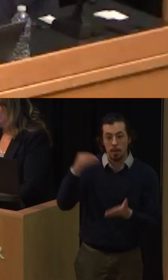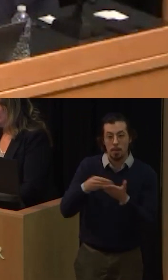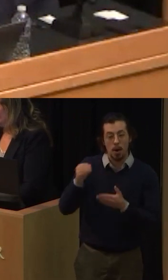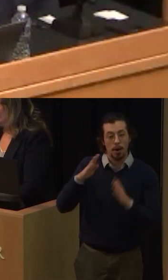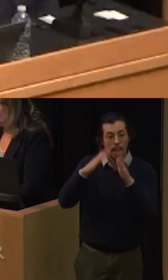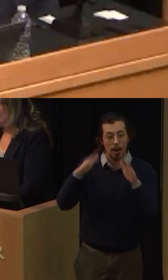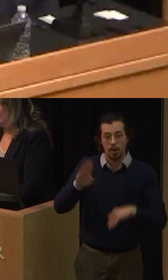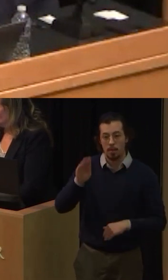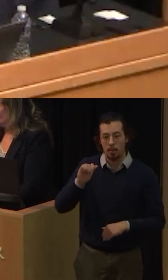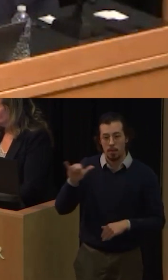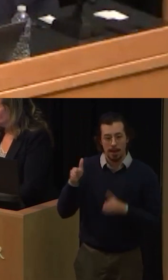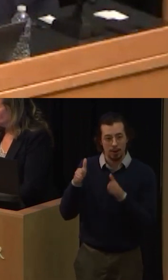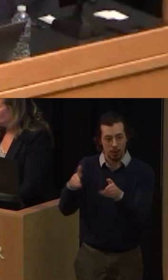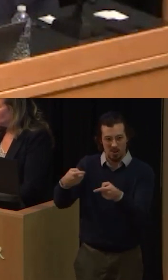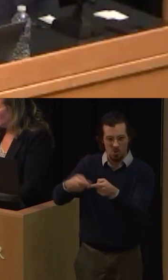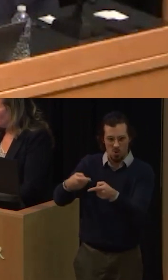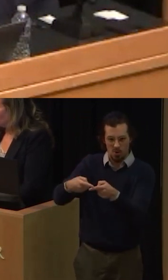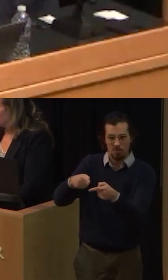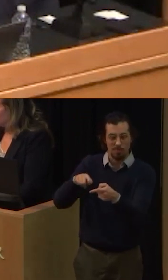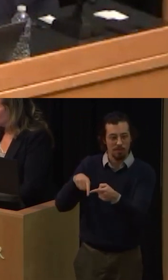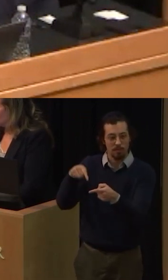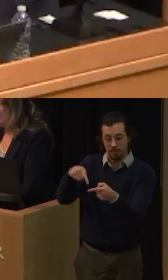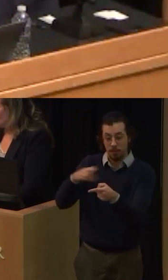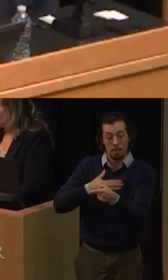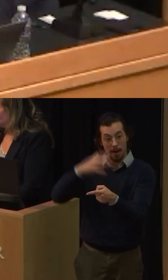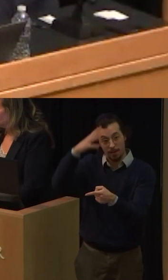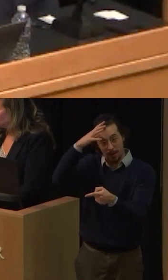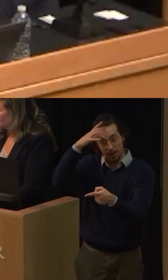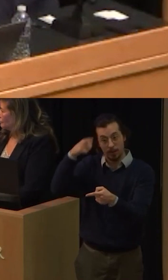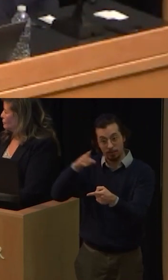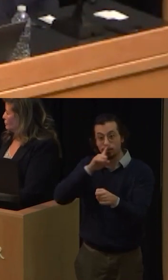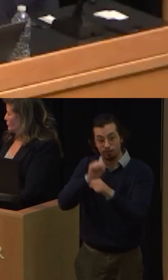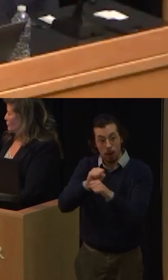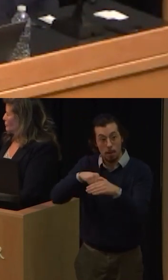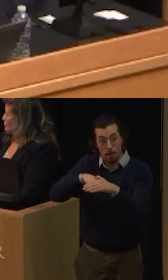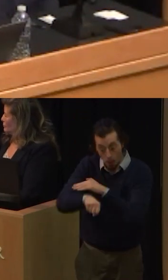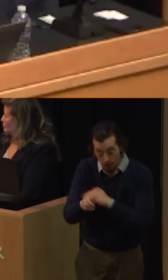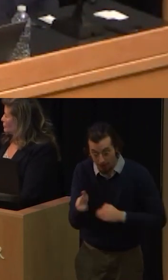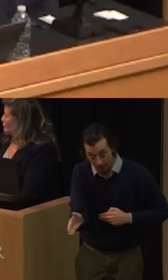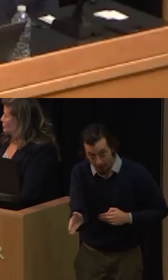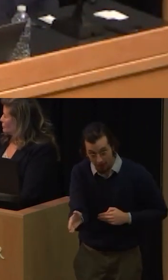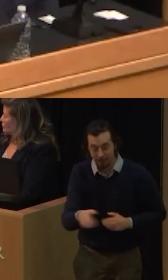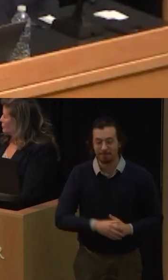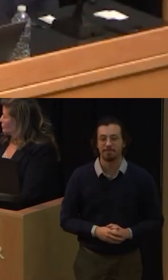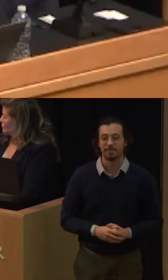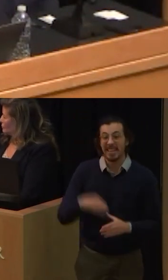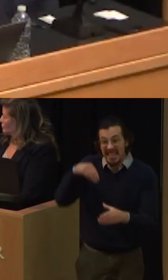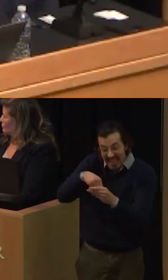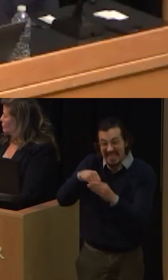on the corner of Bay and Rohr Street, which is the house that my father was actually born in, in the house.